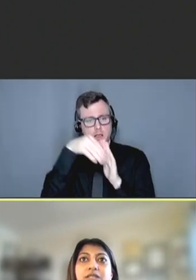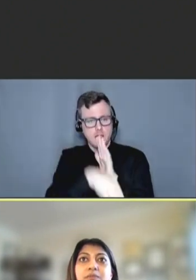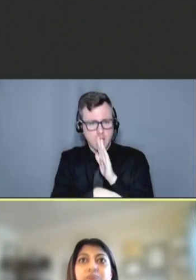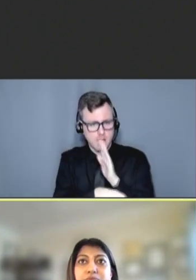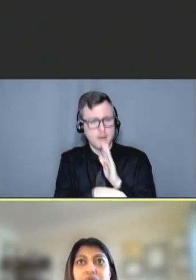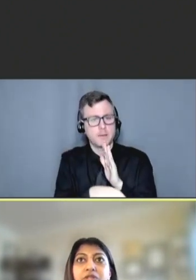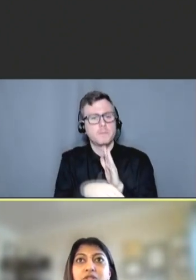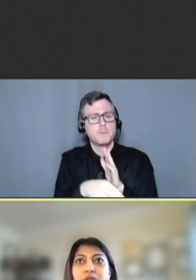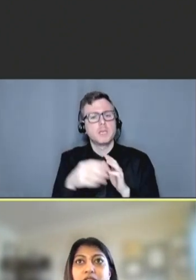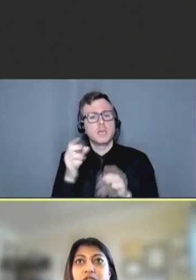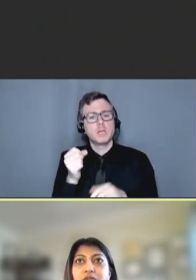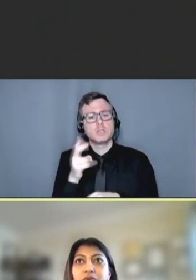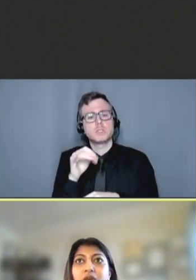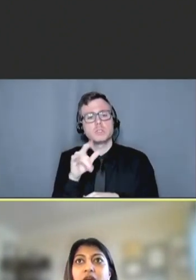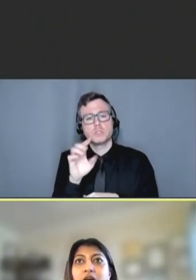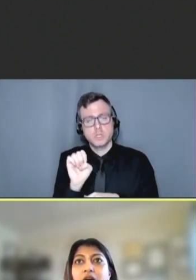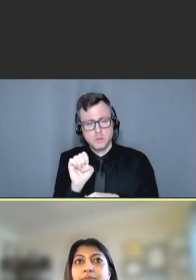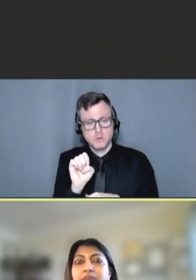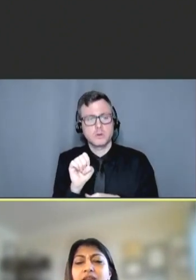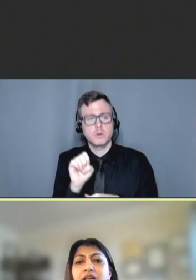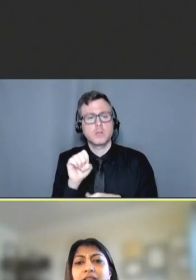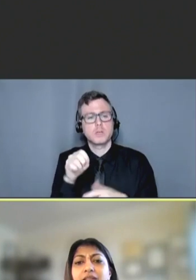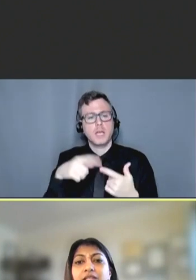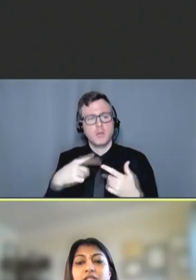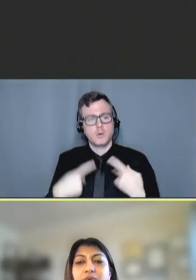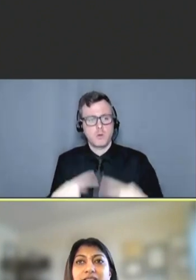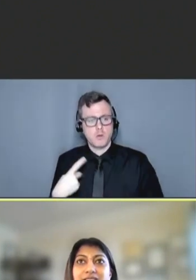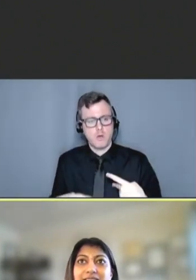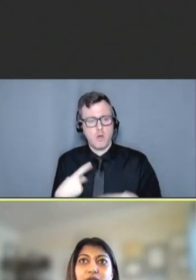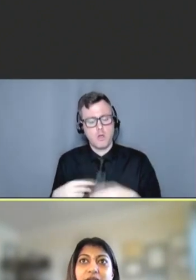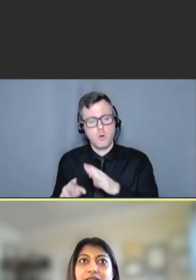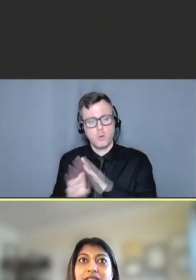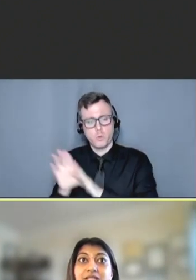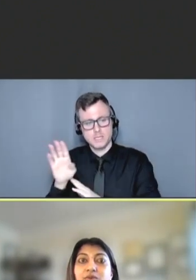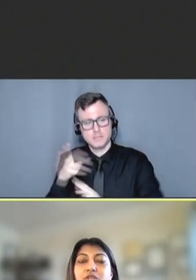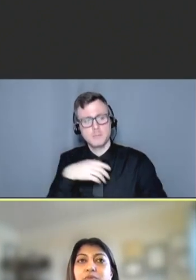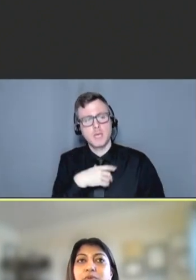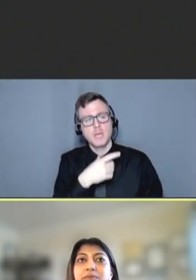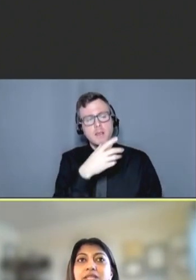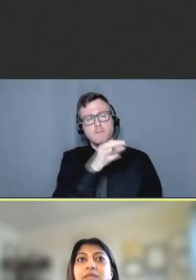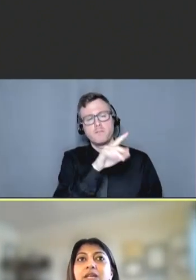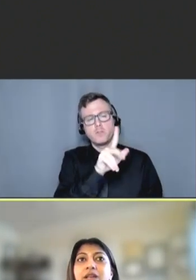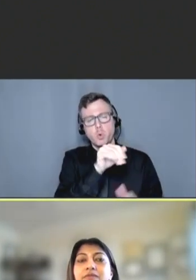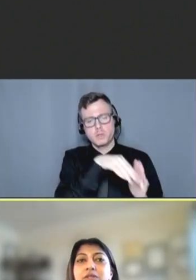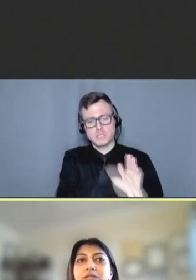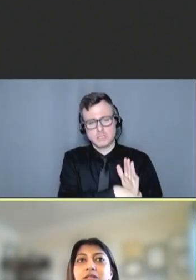improved in '22 and are likely to exceed or at least reach pre pandemic levels.